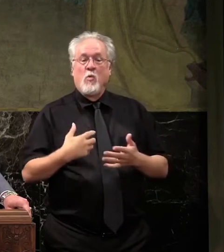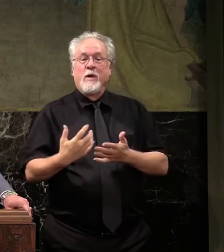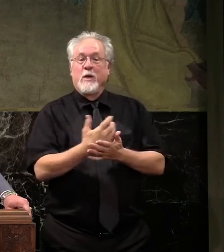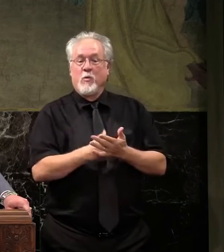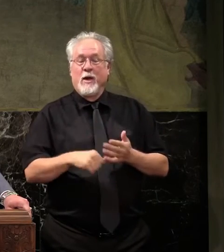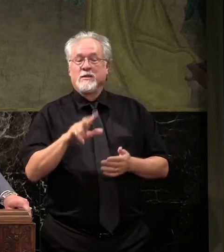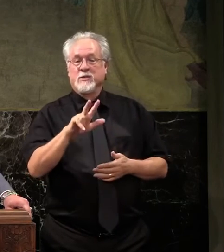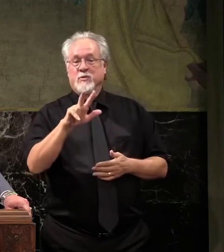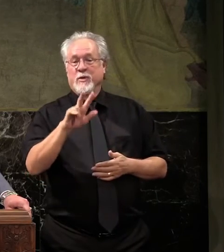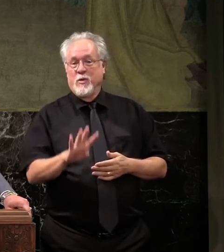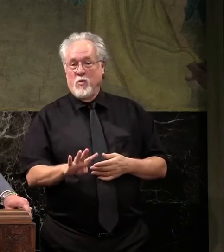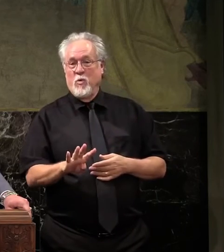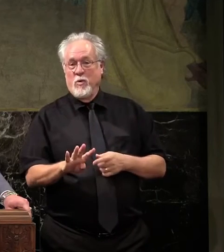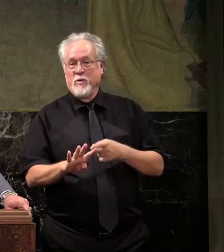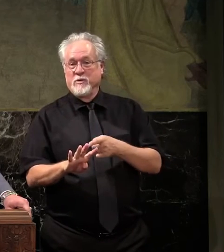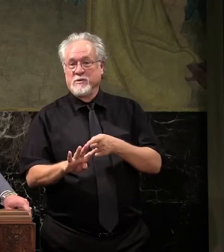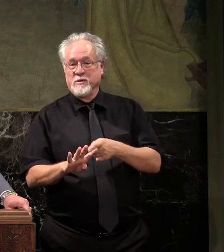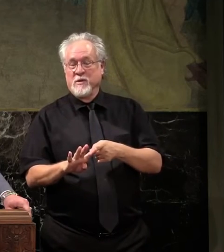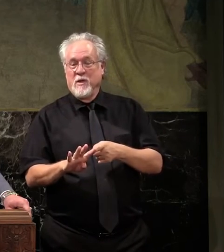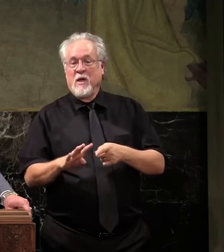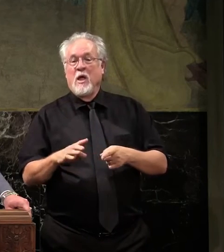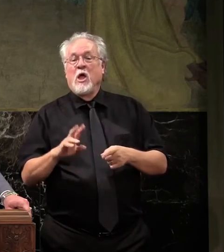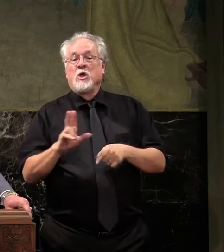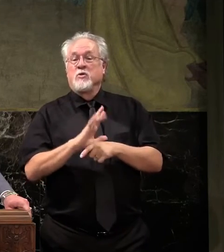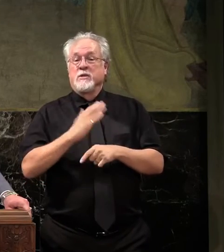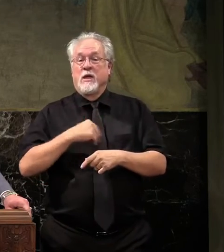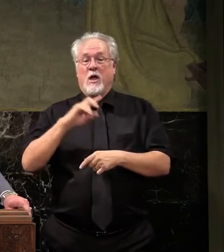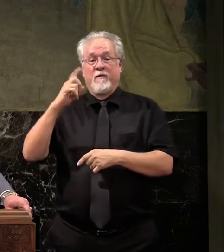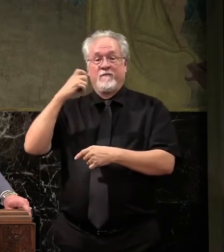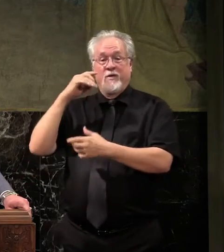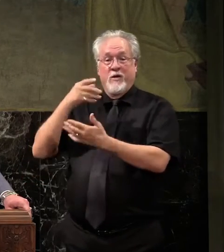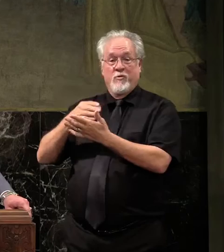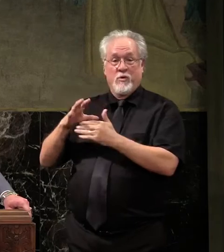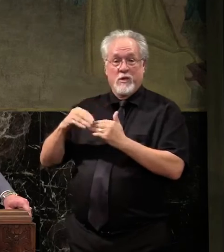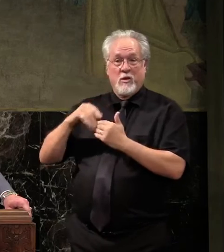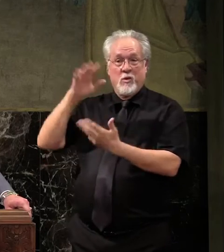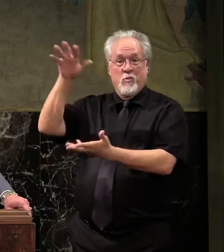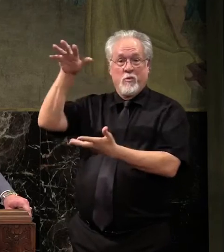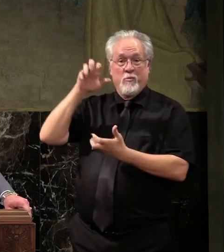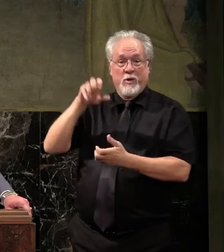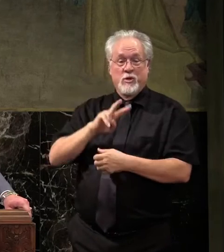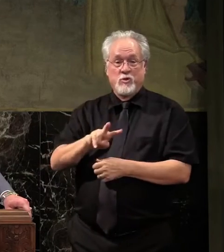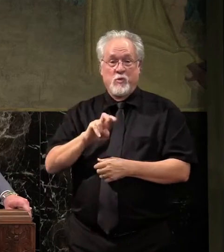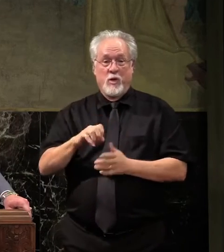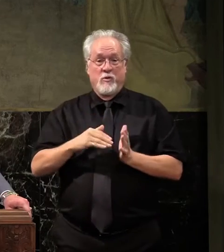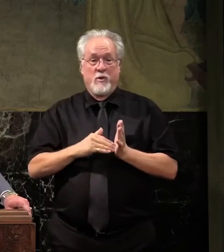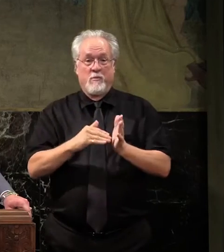by accessing our federal dollars. I'm going to bring two hundred million dollars home